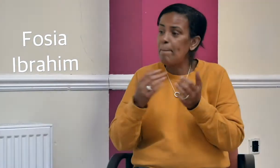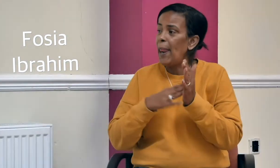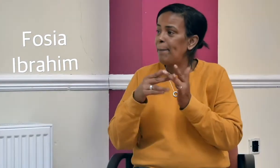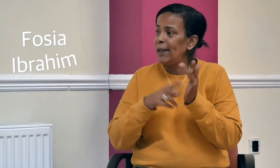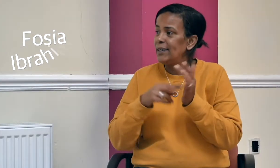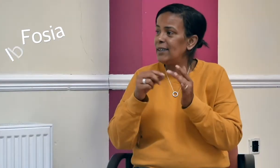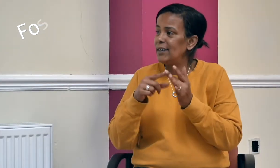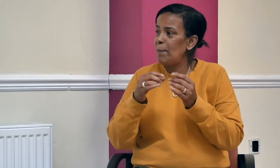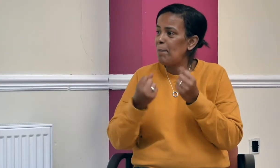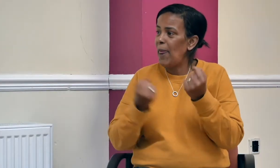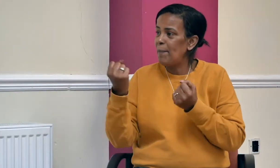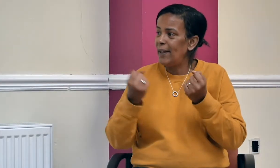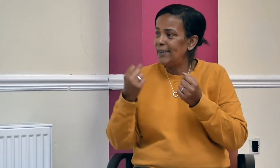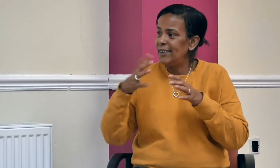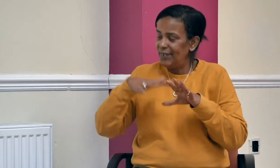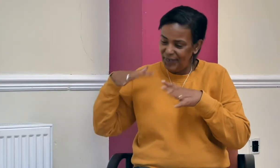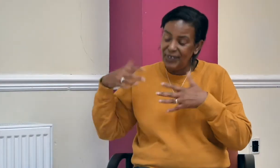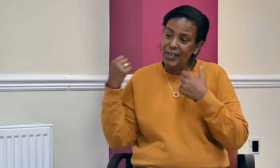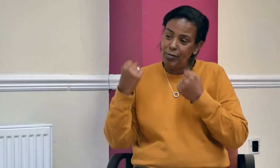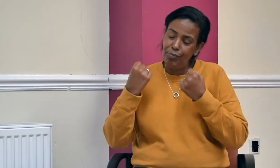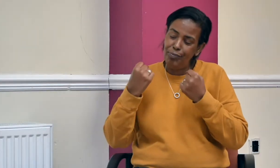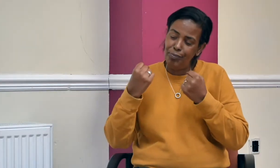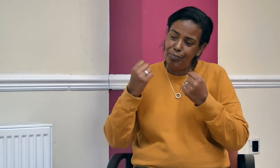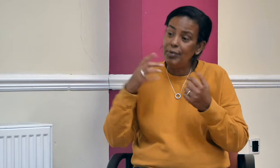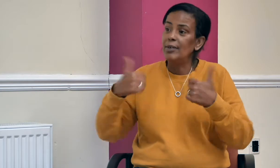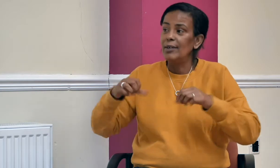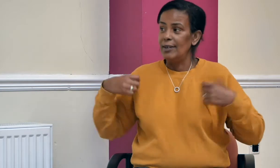We came by minibus.